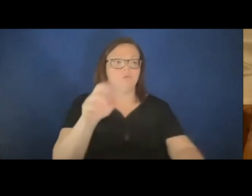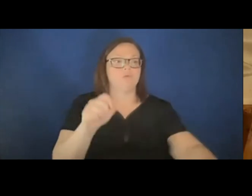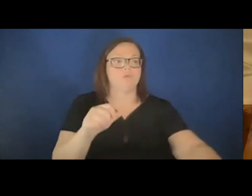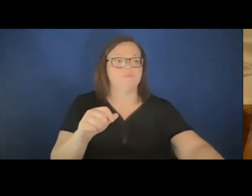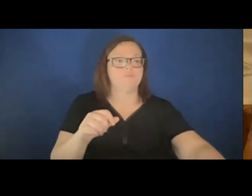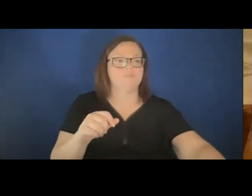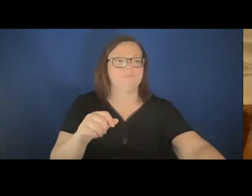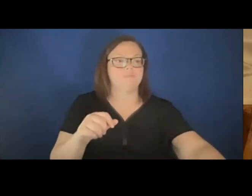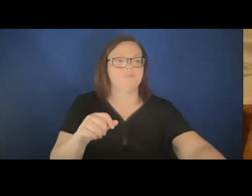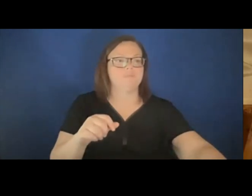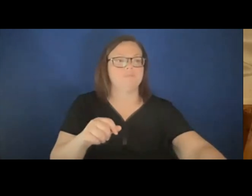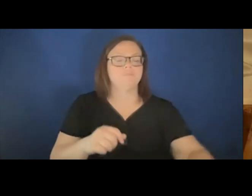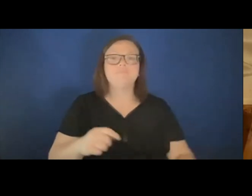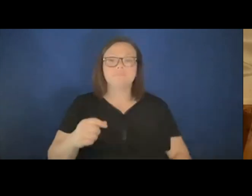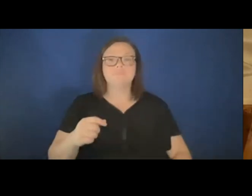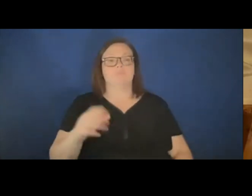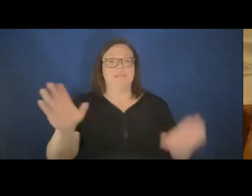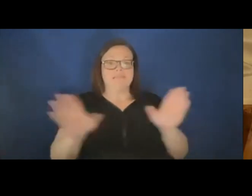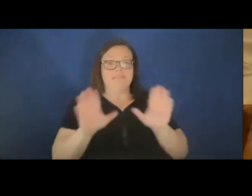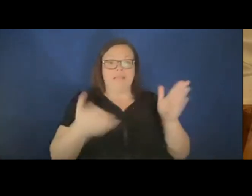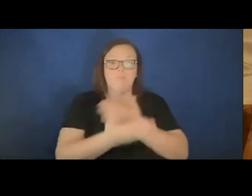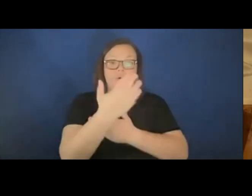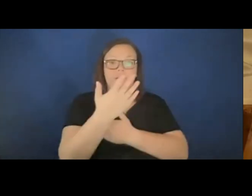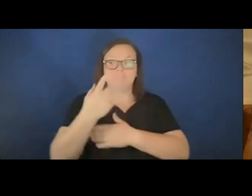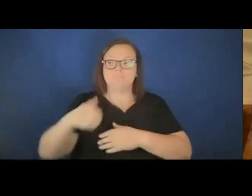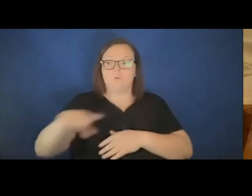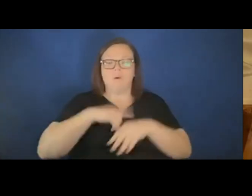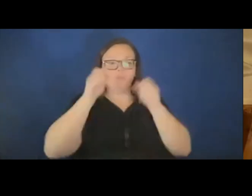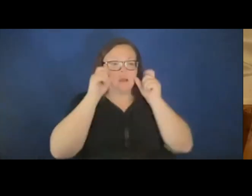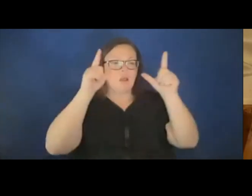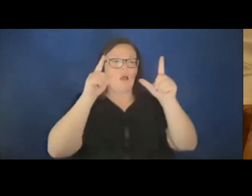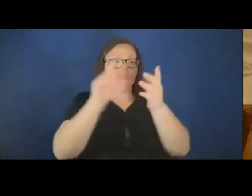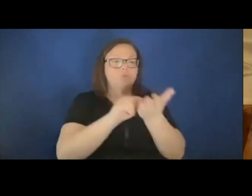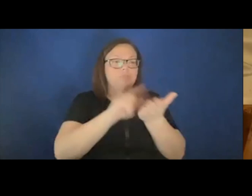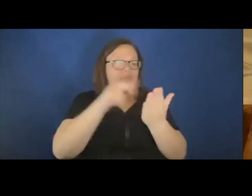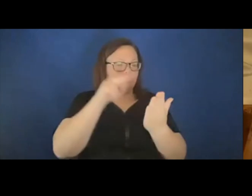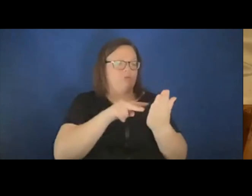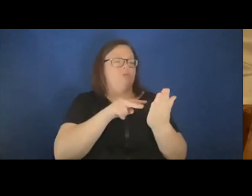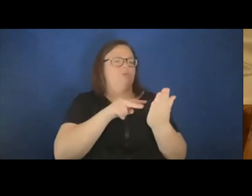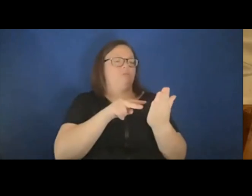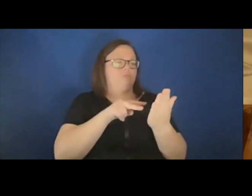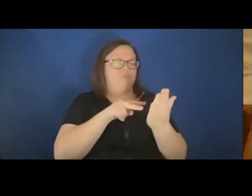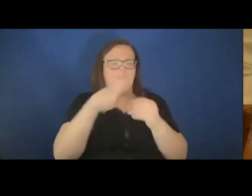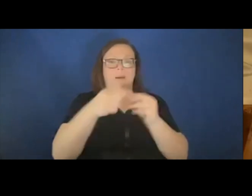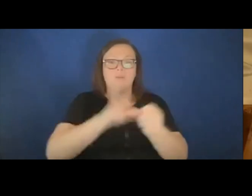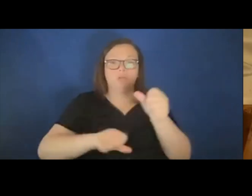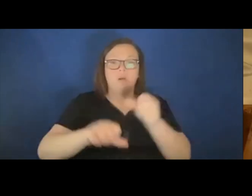We’ll wake up, Sunday morning, and read the paper. Read each other. Become consumers